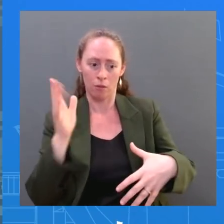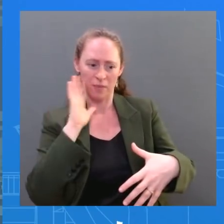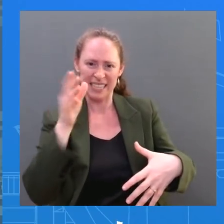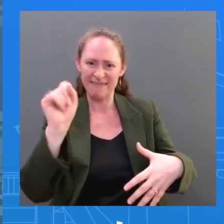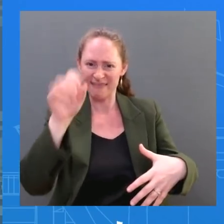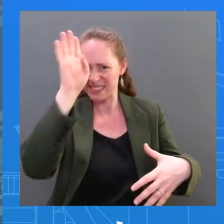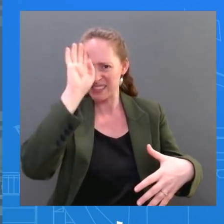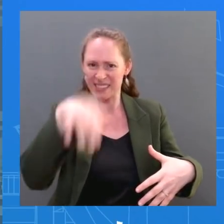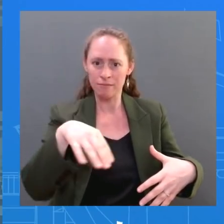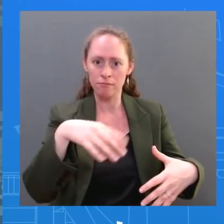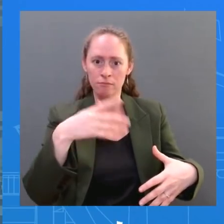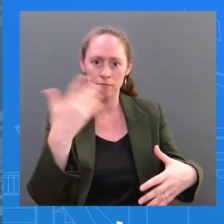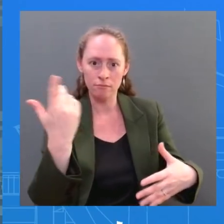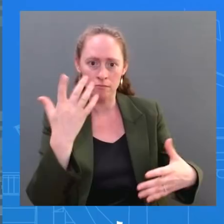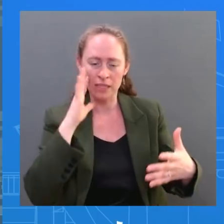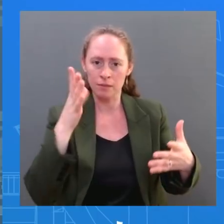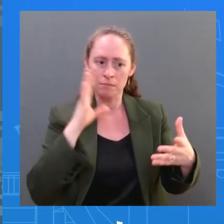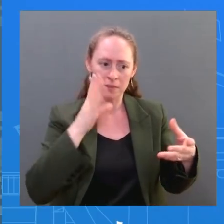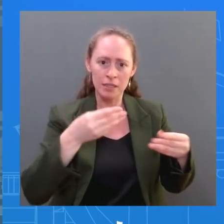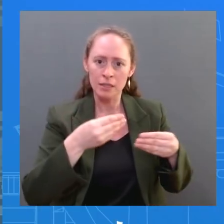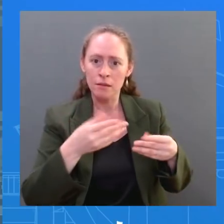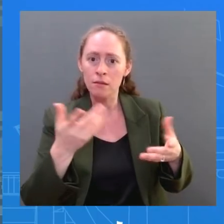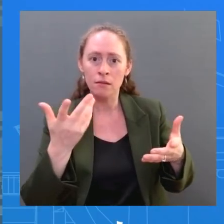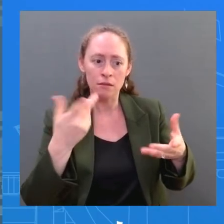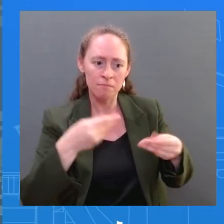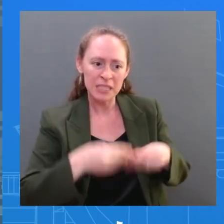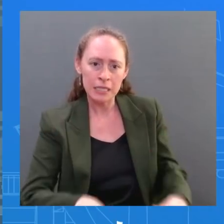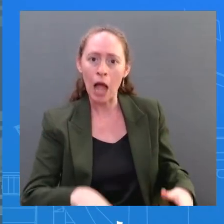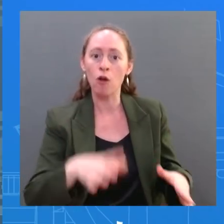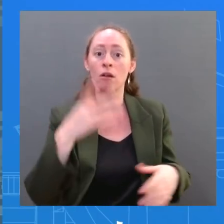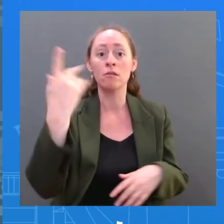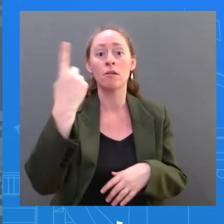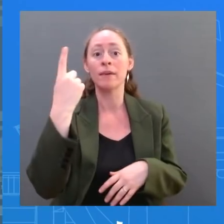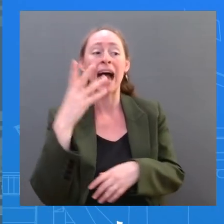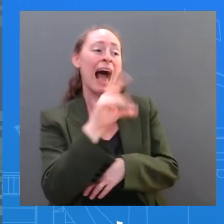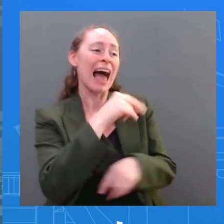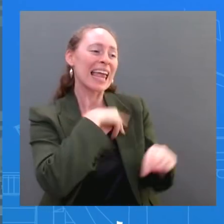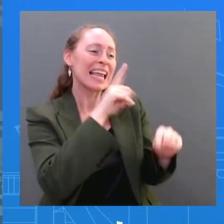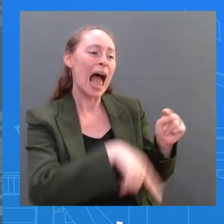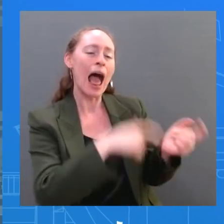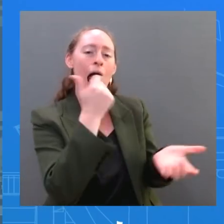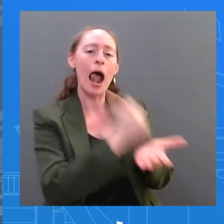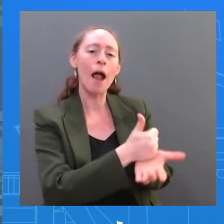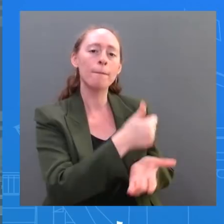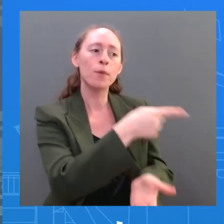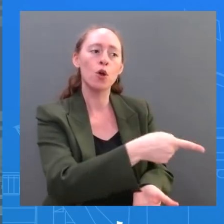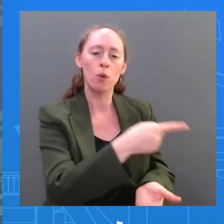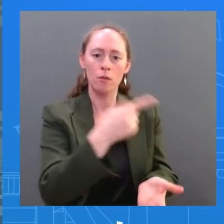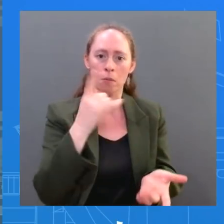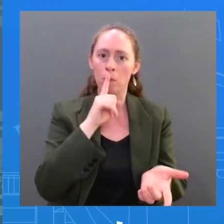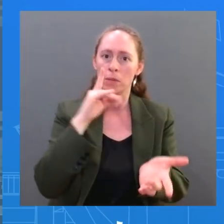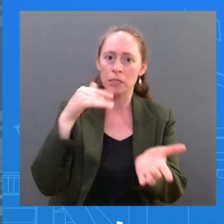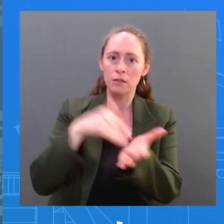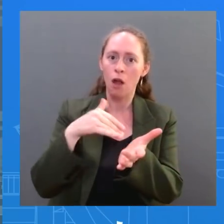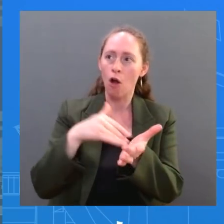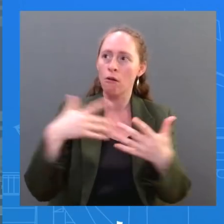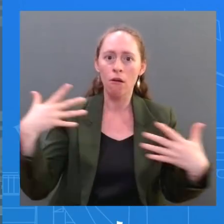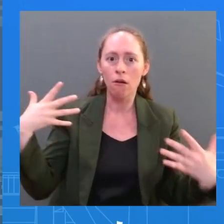either because a provider doesn't know that they're legally required or able to give them that care.